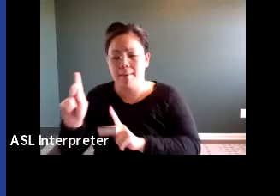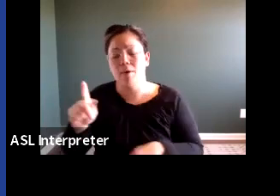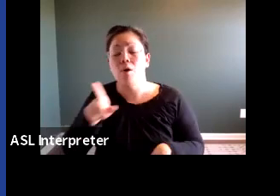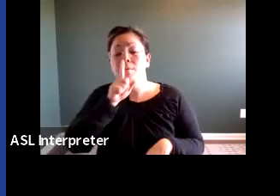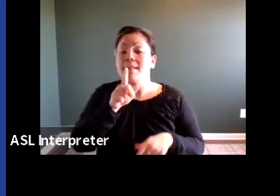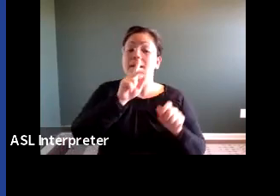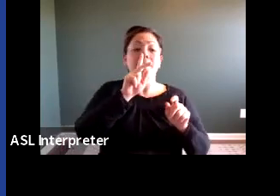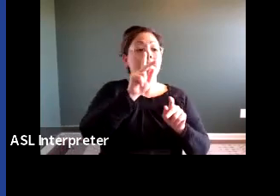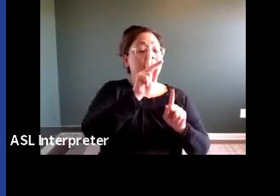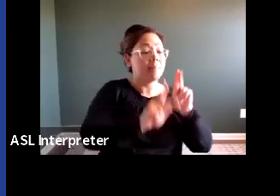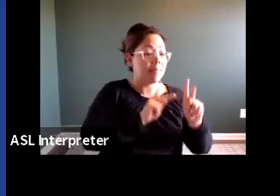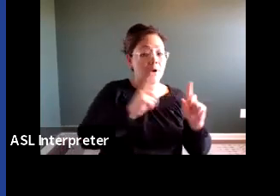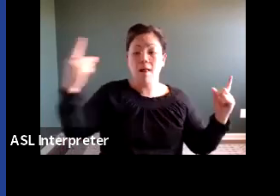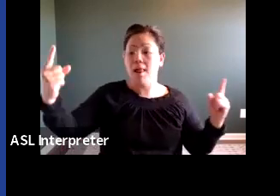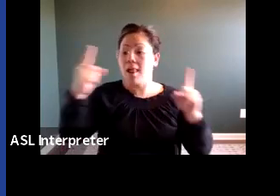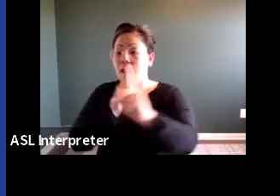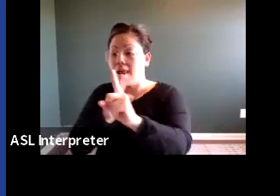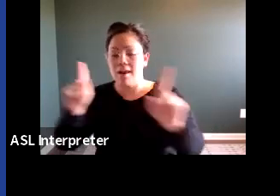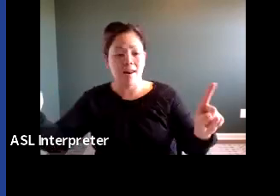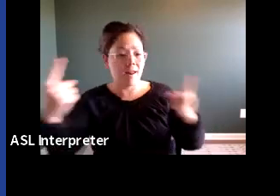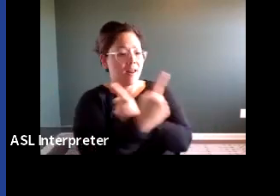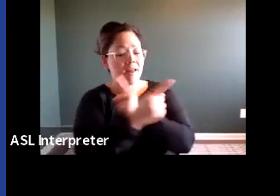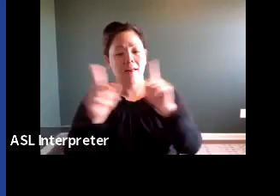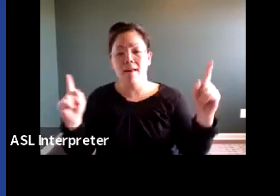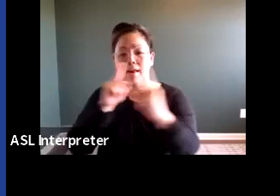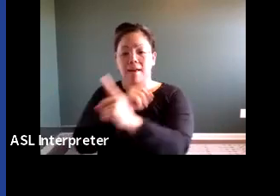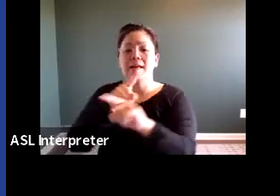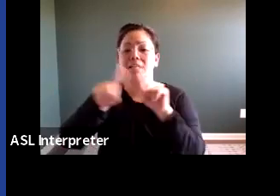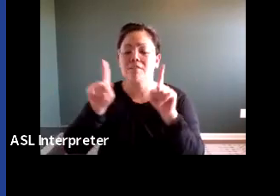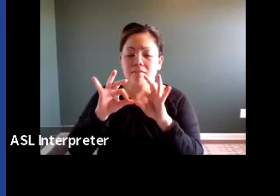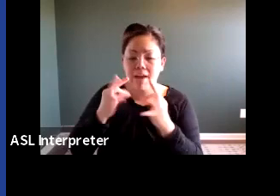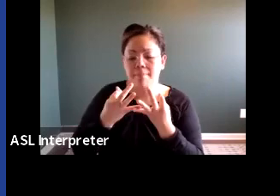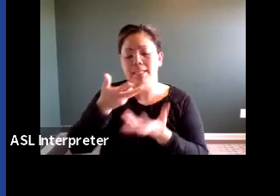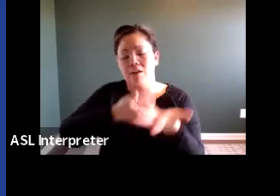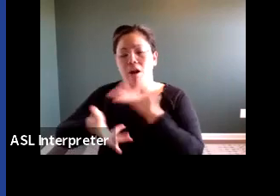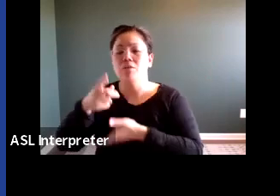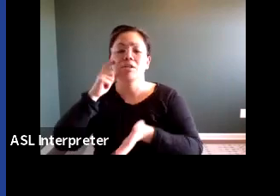from different units or different social bubbles or different families that you get the spread of the virus.